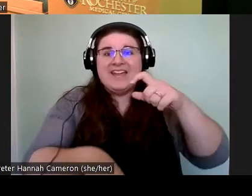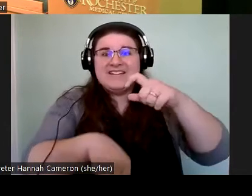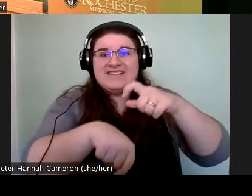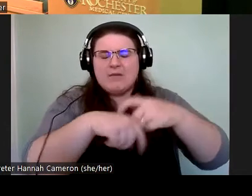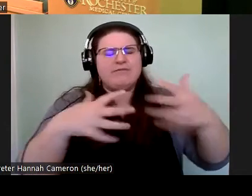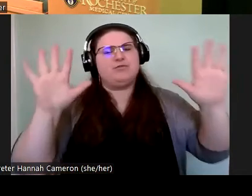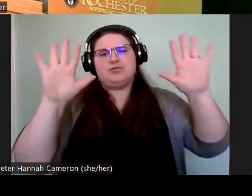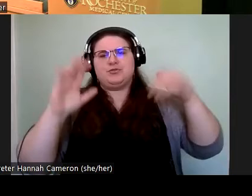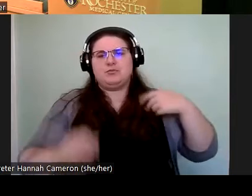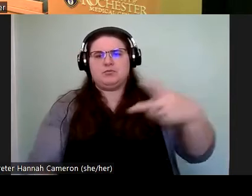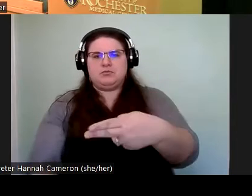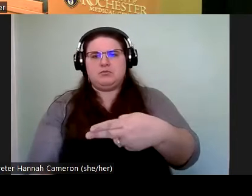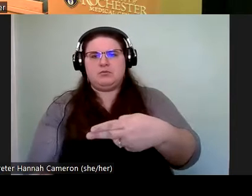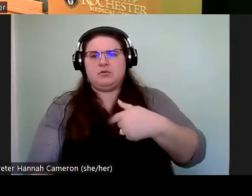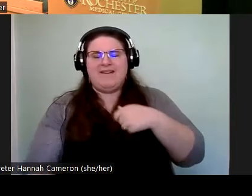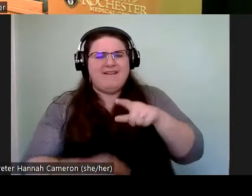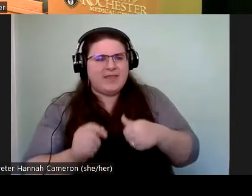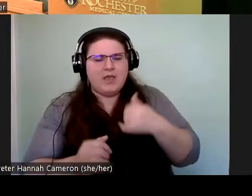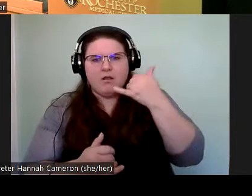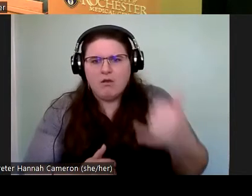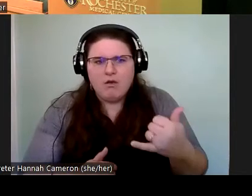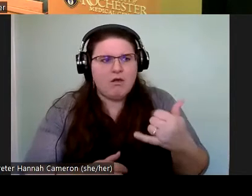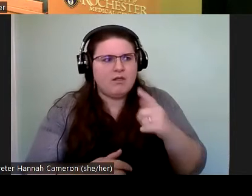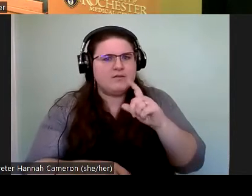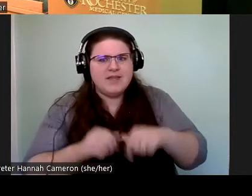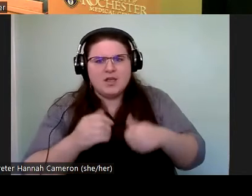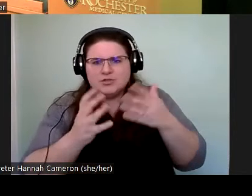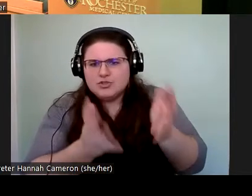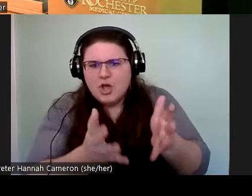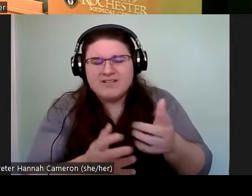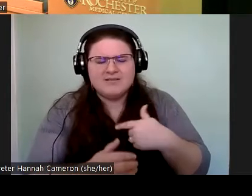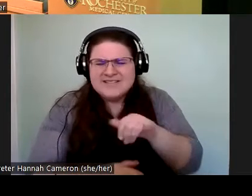so that I could share information and yet this was the same man same symptoms it's just that at